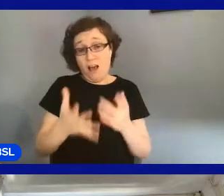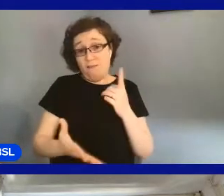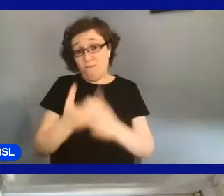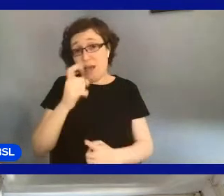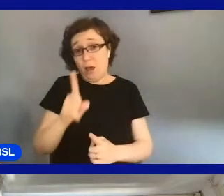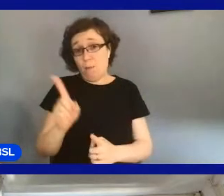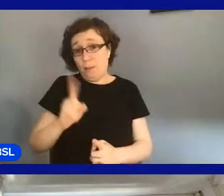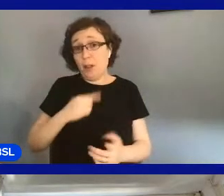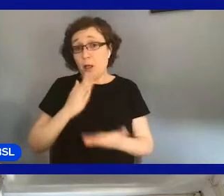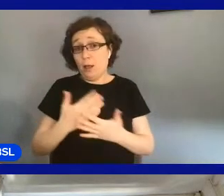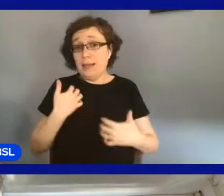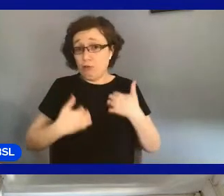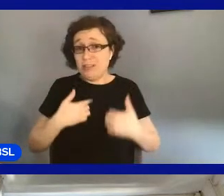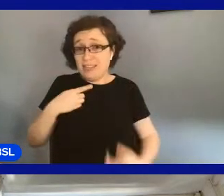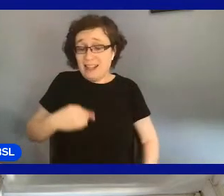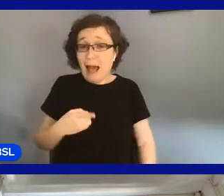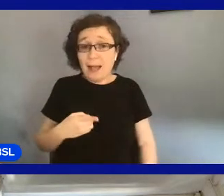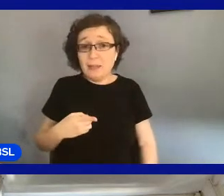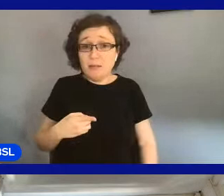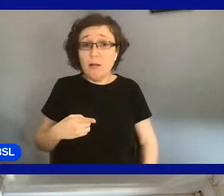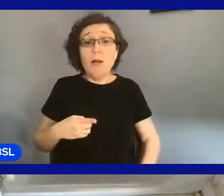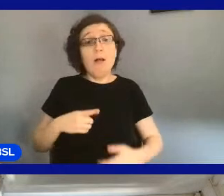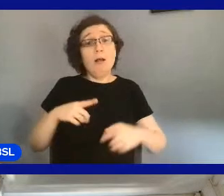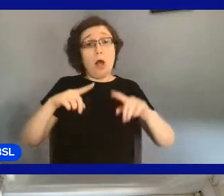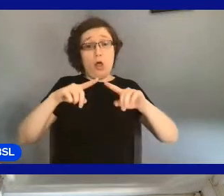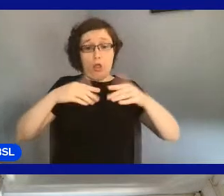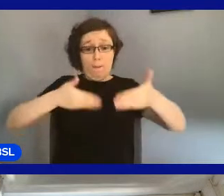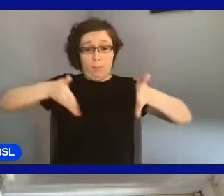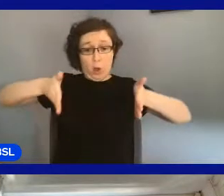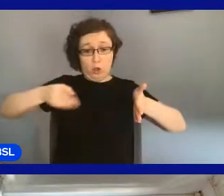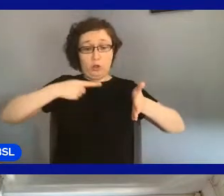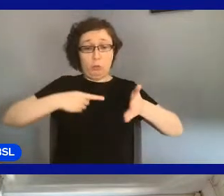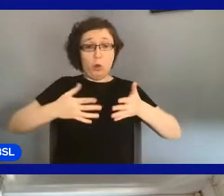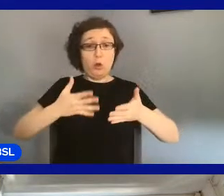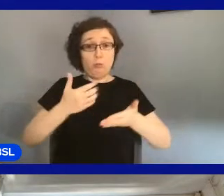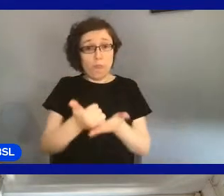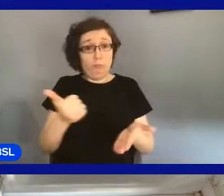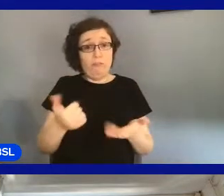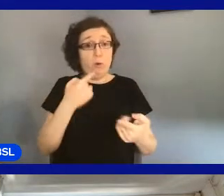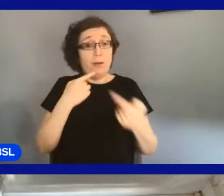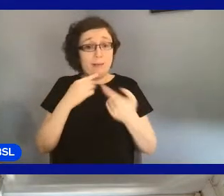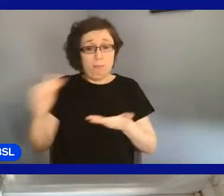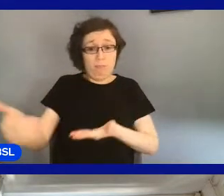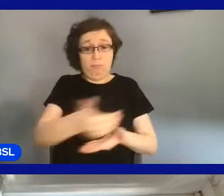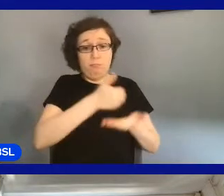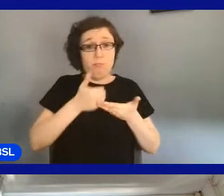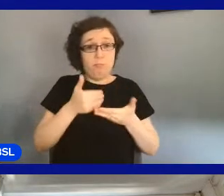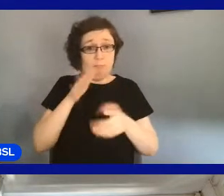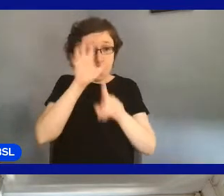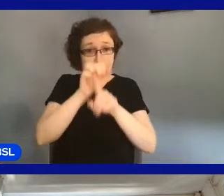And as well as using these boxes as kind of data capture units, they were also about creating fun and reclaiming technology